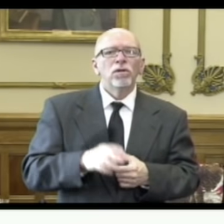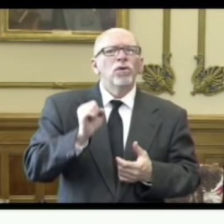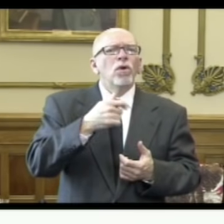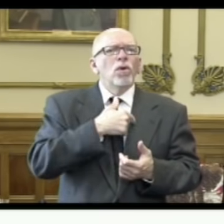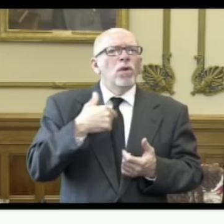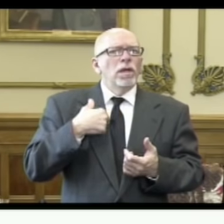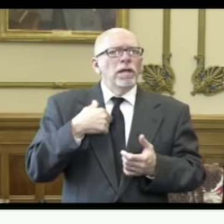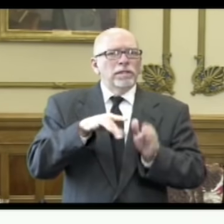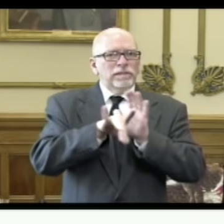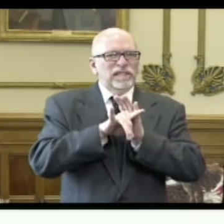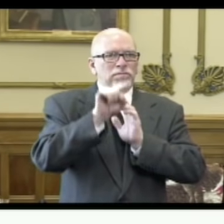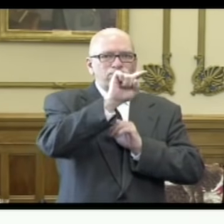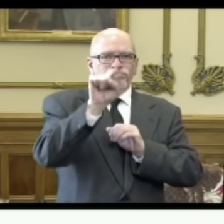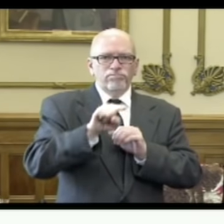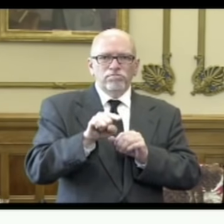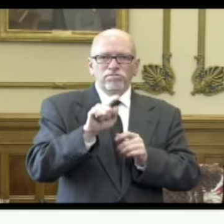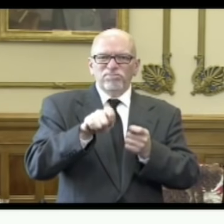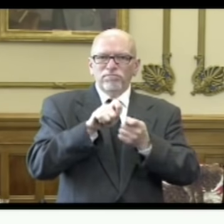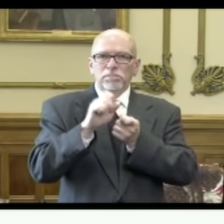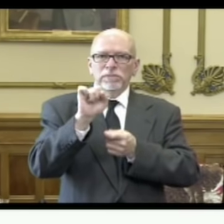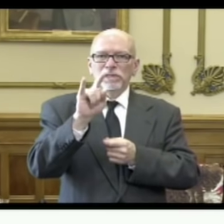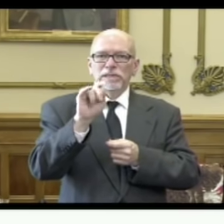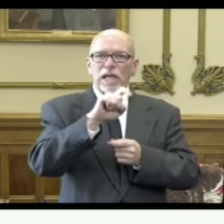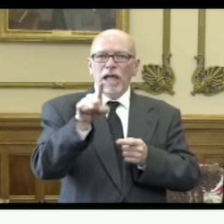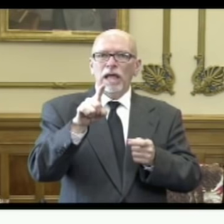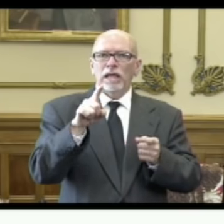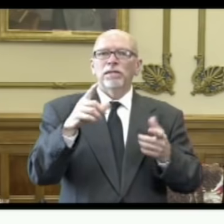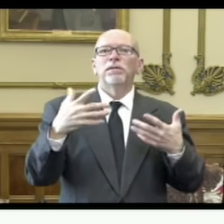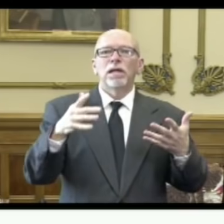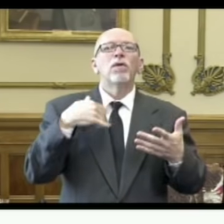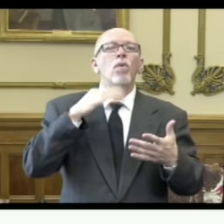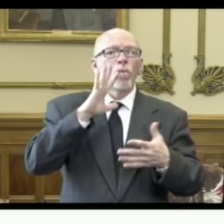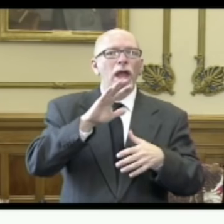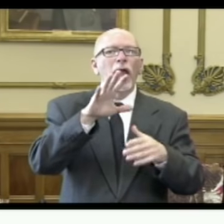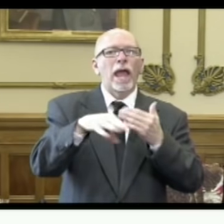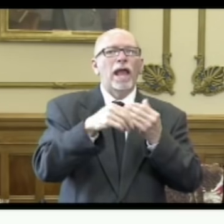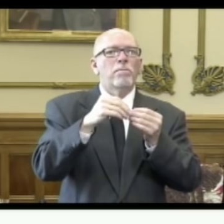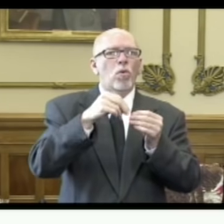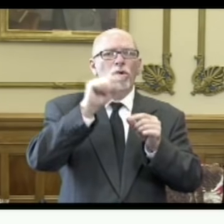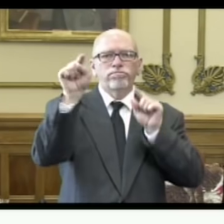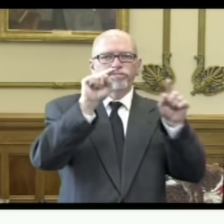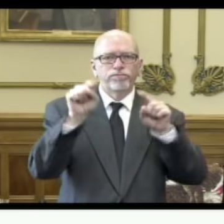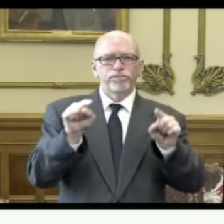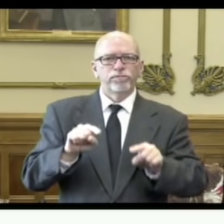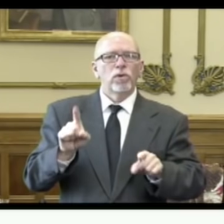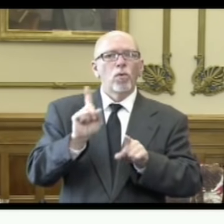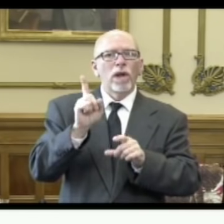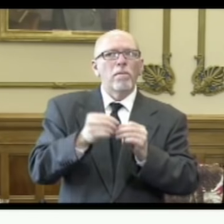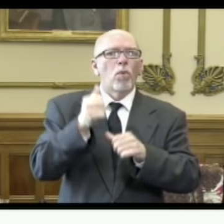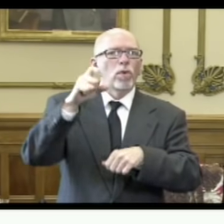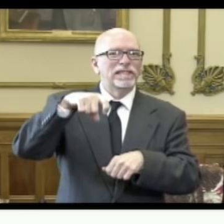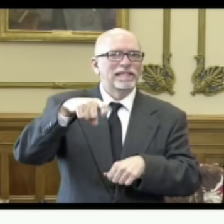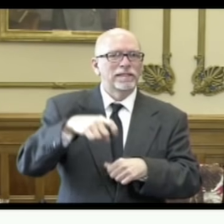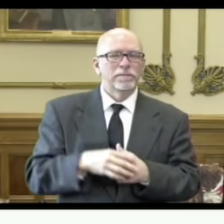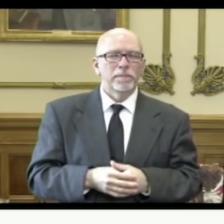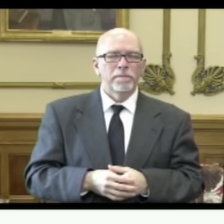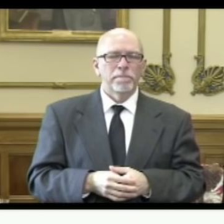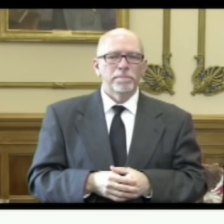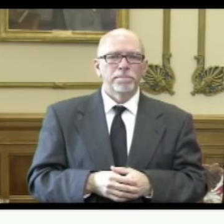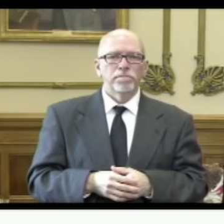GOING TO AREAS THAT PROBABLY DID NOT HAVE OR HAVE NOT HAD ACCESS TO TESTS SEEN PREVIOUSLY. UNTIL WE SAW WE SELECTED THOSE LOCATIONS AND